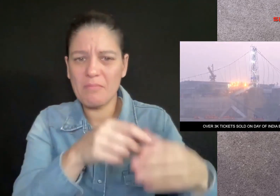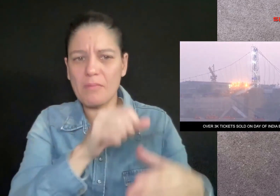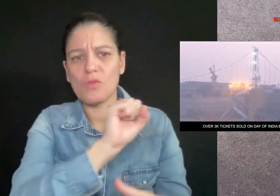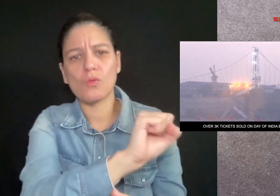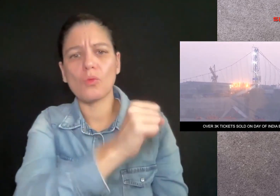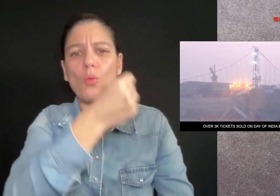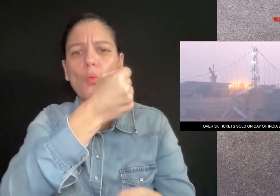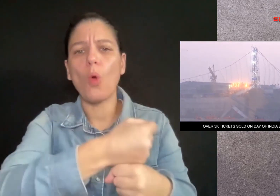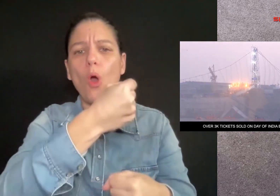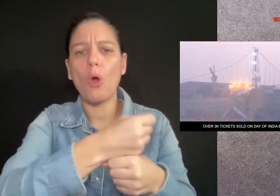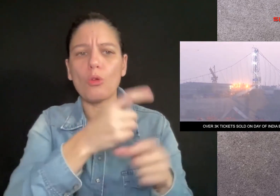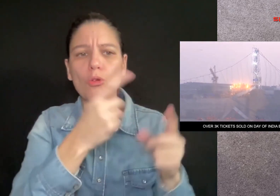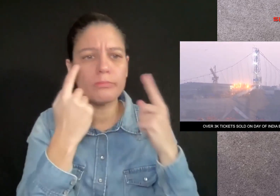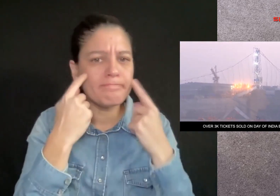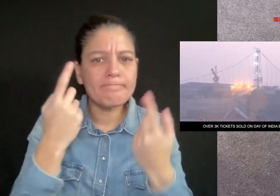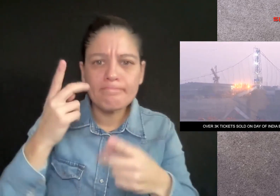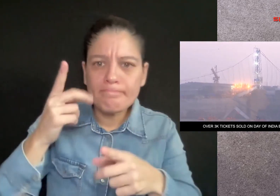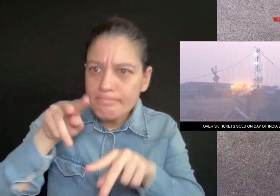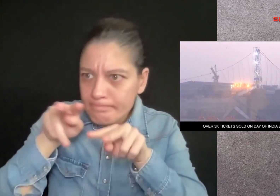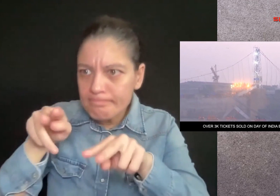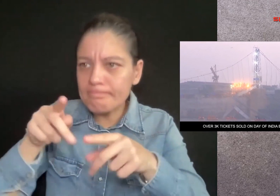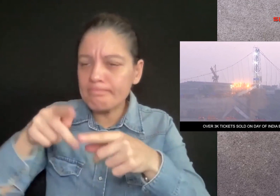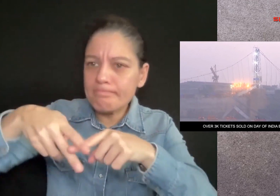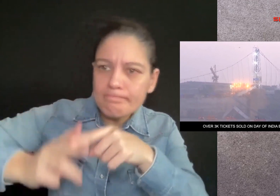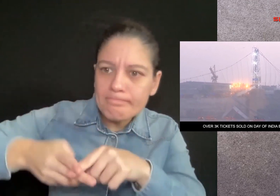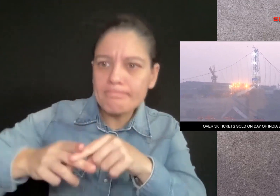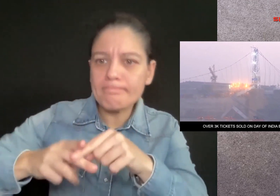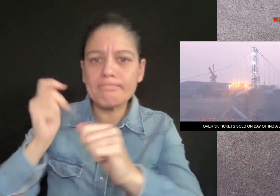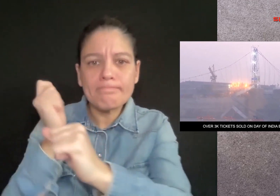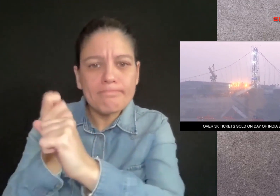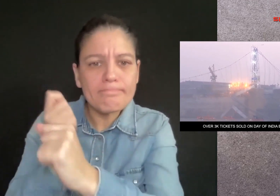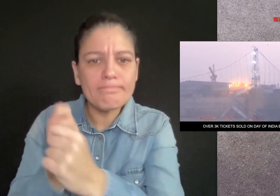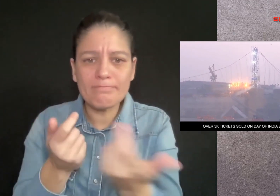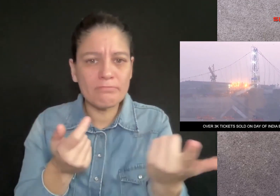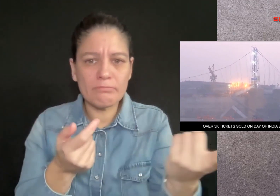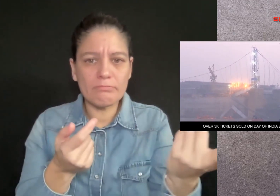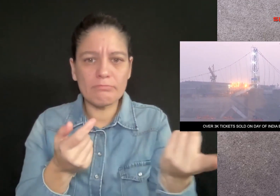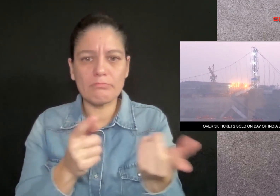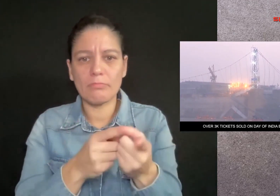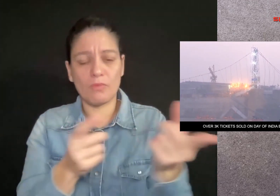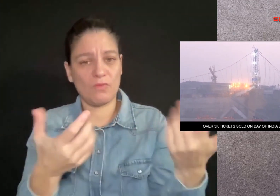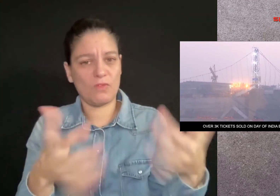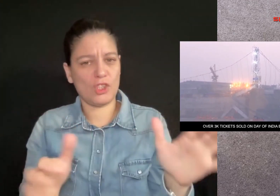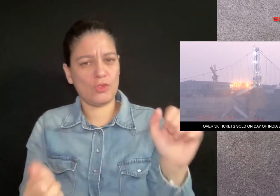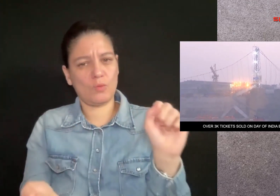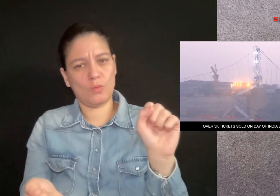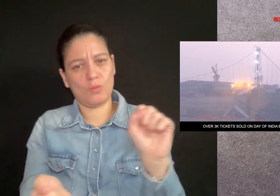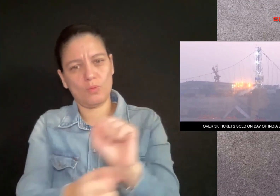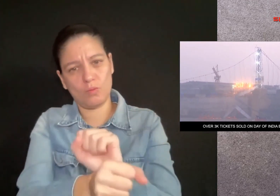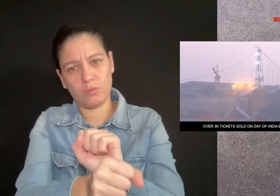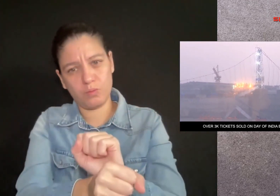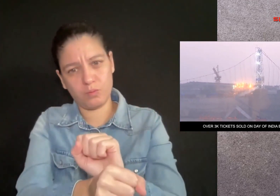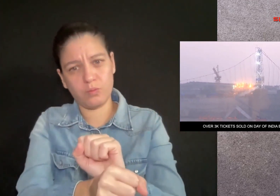associated with the bridge's maintenance company have been arrested and could face homicide